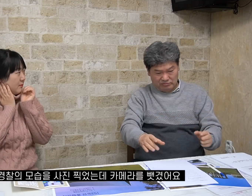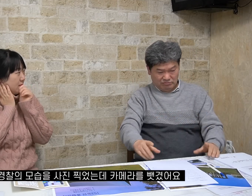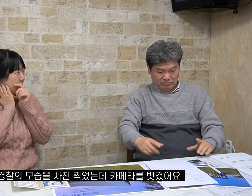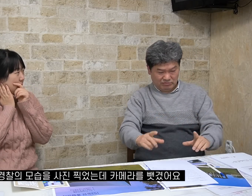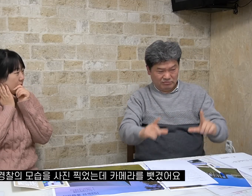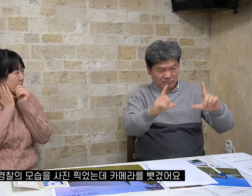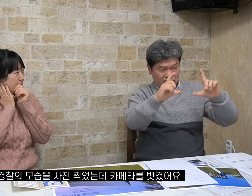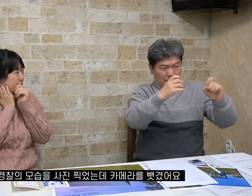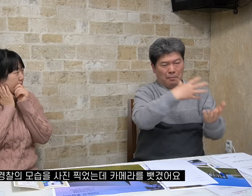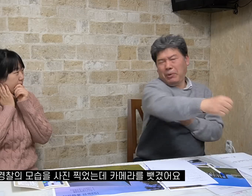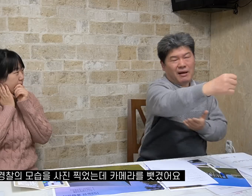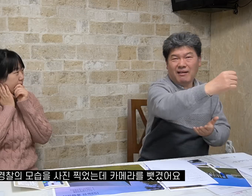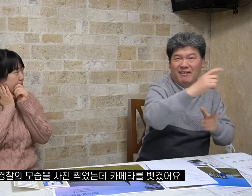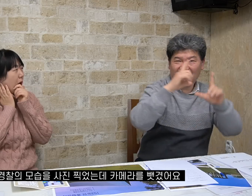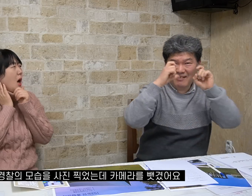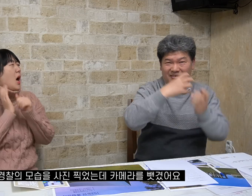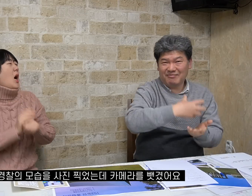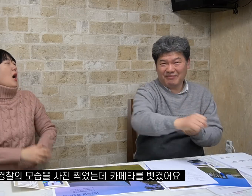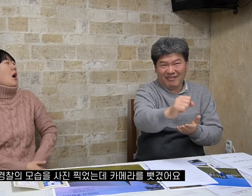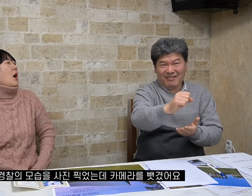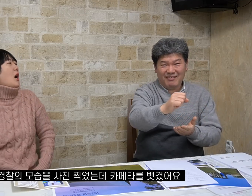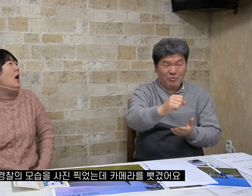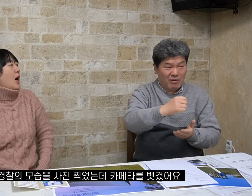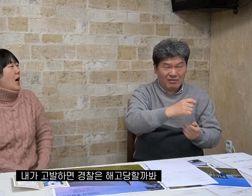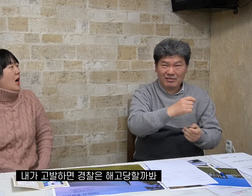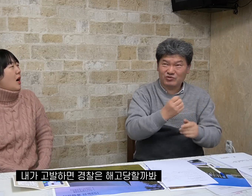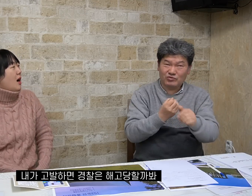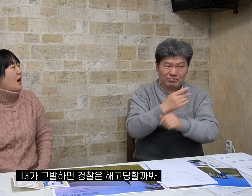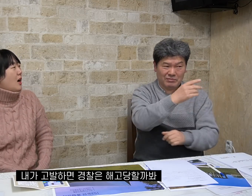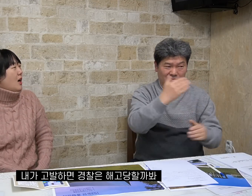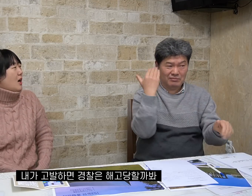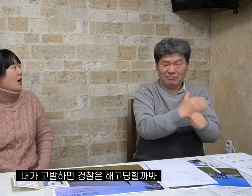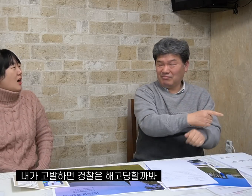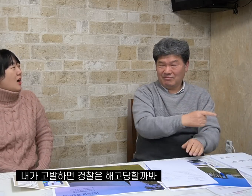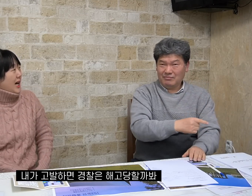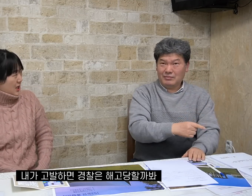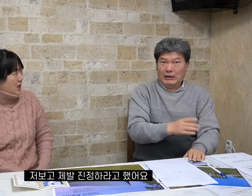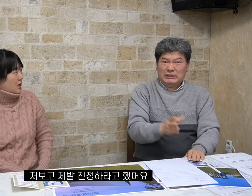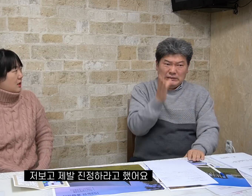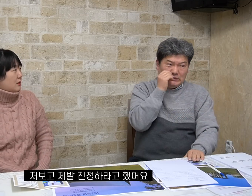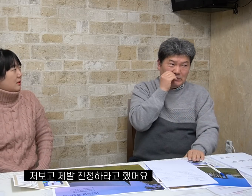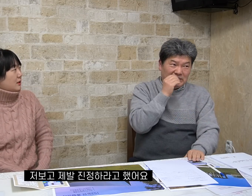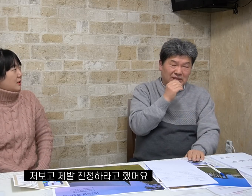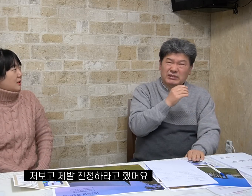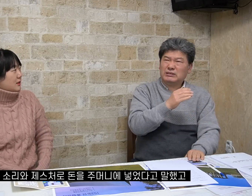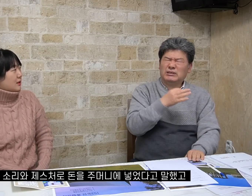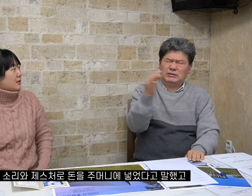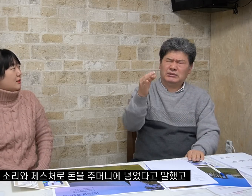I took a picture of the police, but I lost my camera. the police would be fired if I made a complaint, so the police looked at me and told me to calm down.